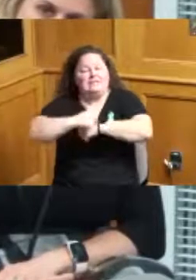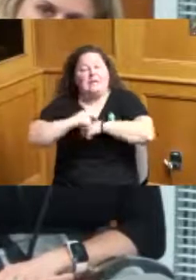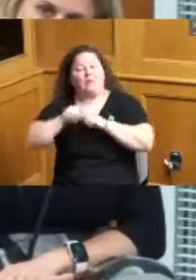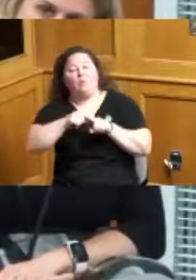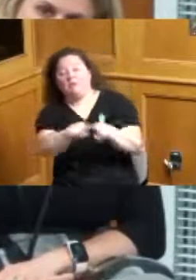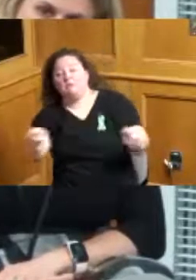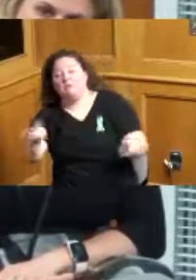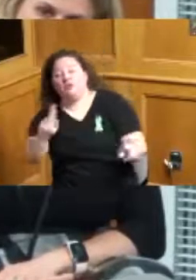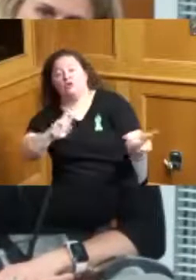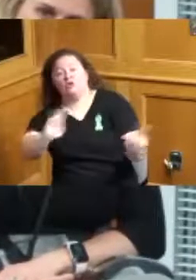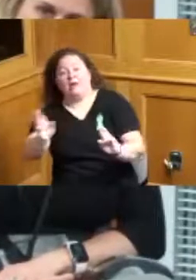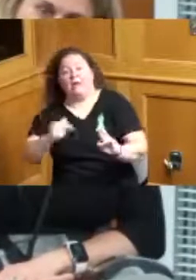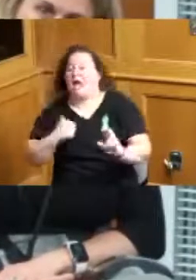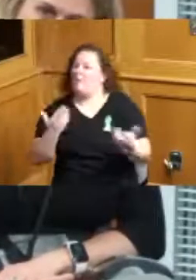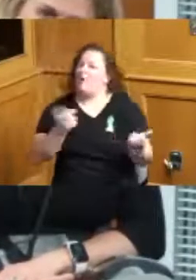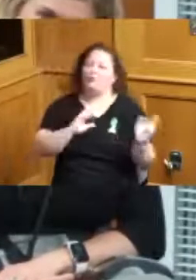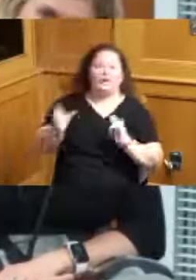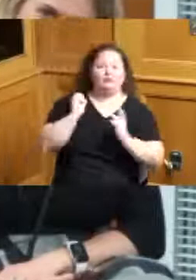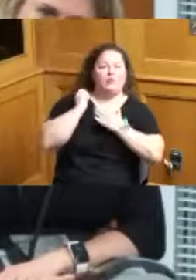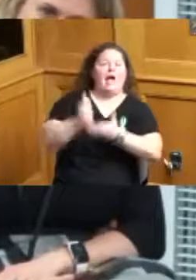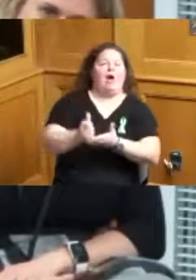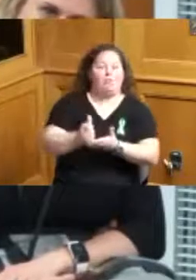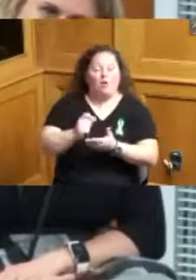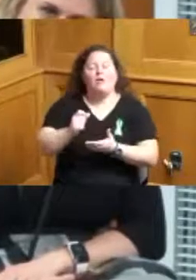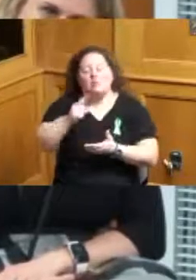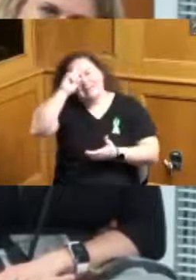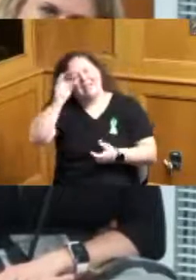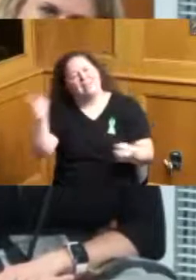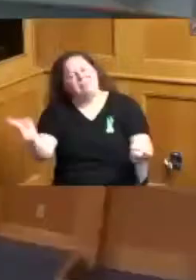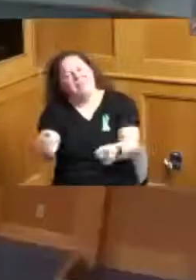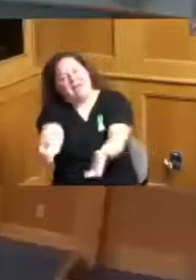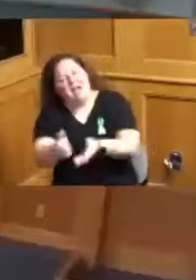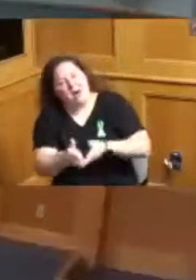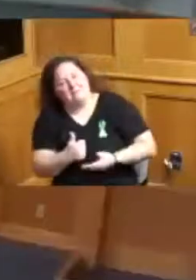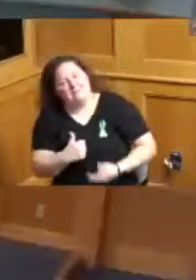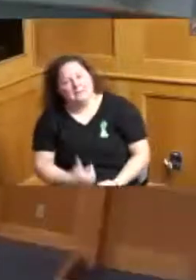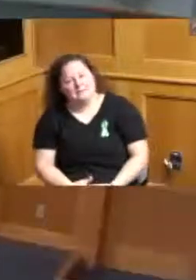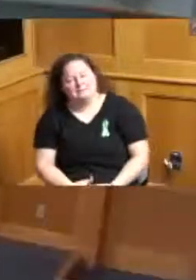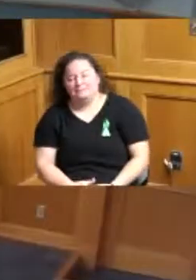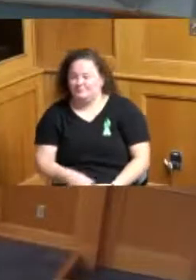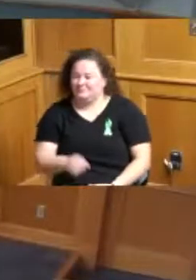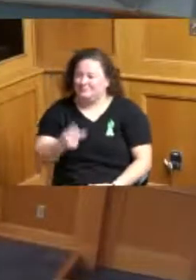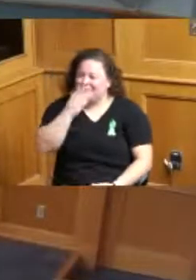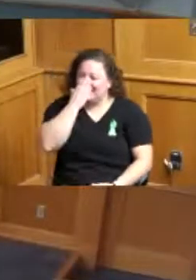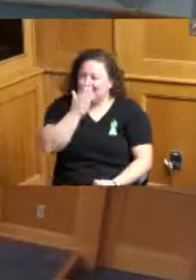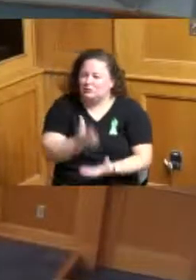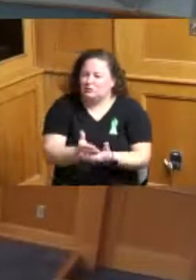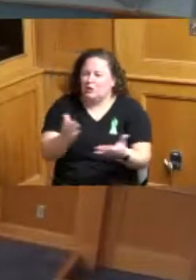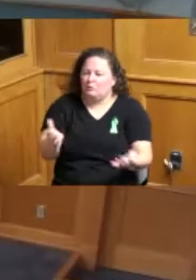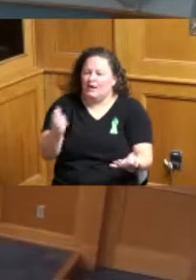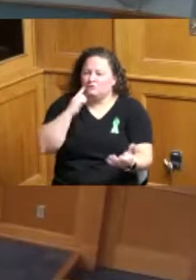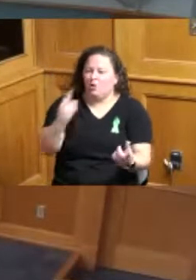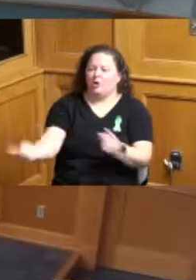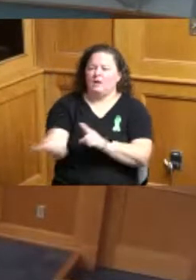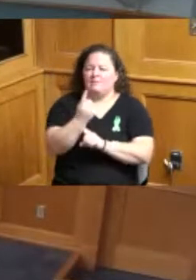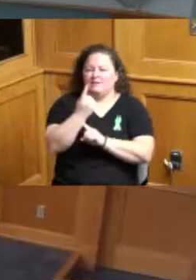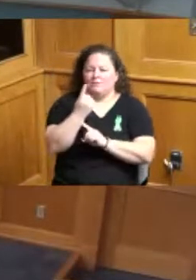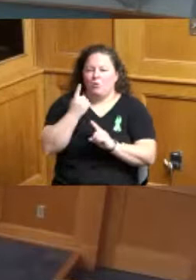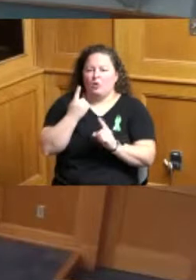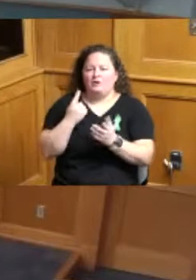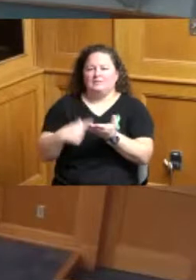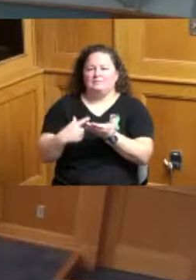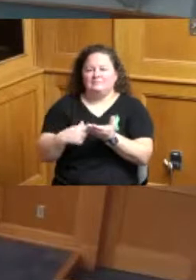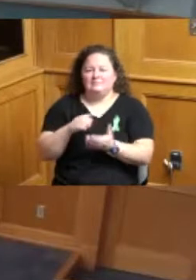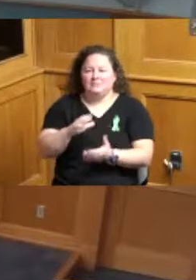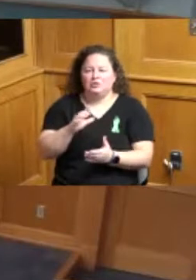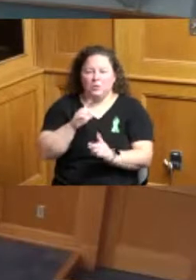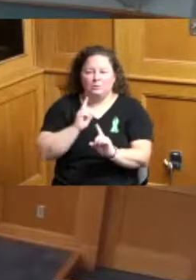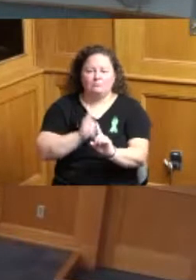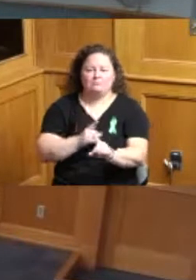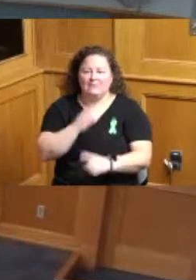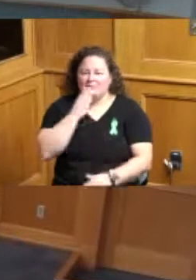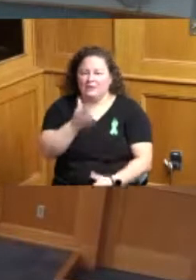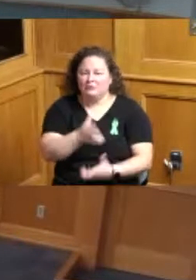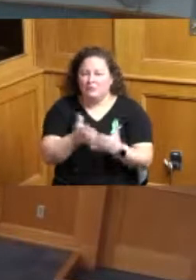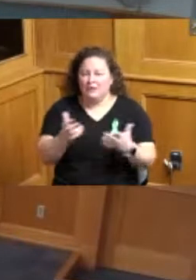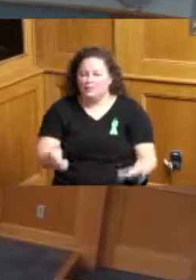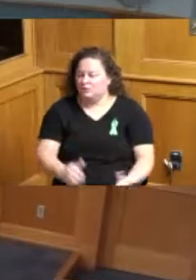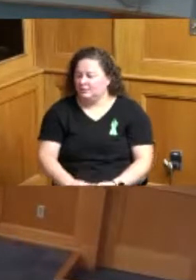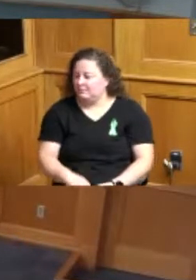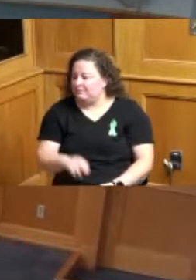they help me thank you so much for coming forward in your comments thank you okay Nicole Frederick